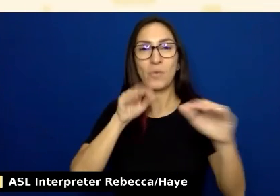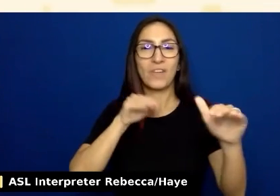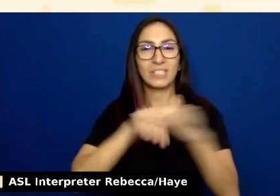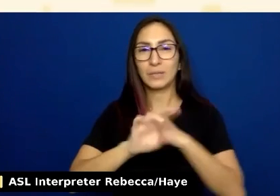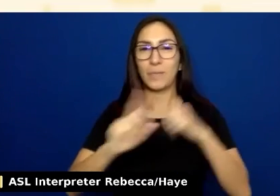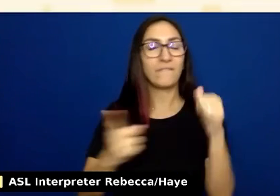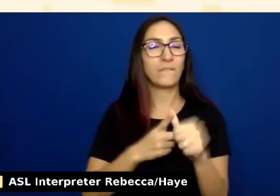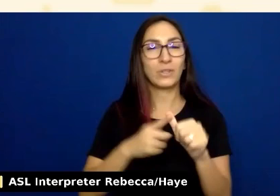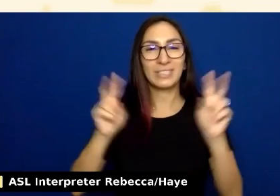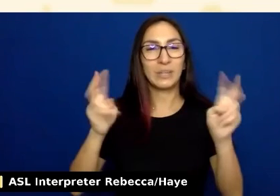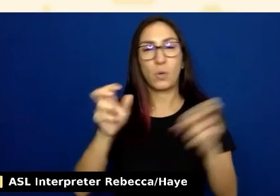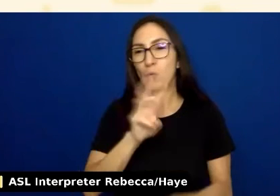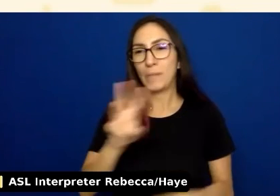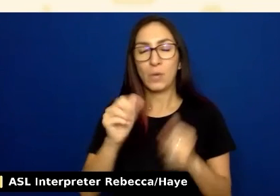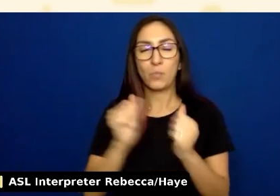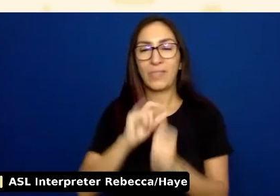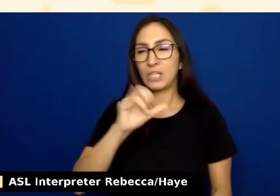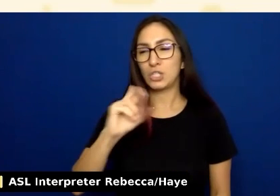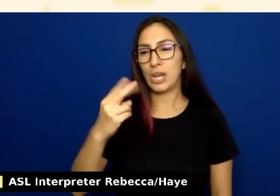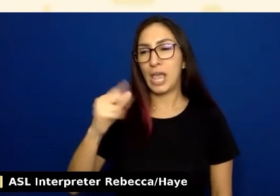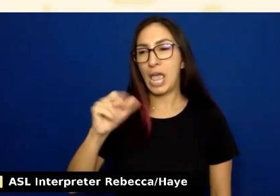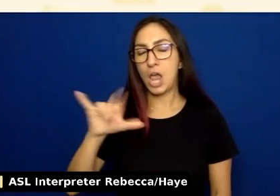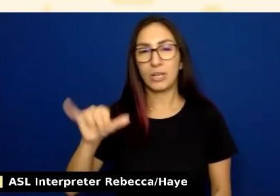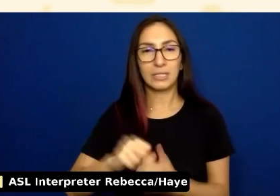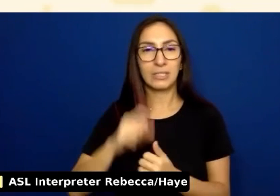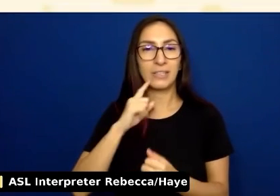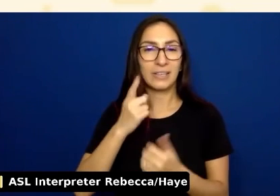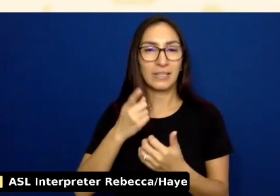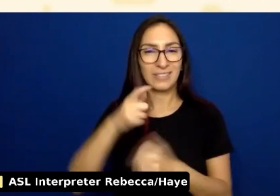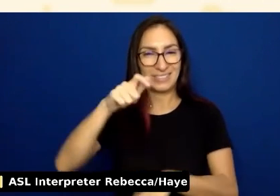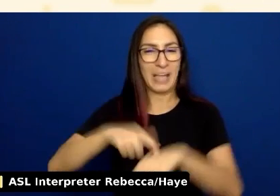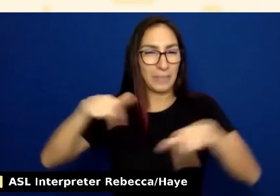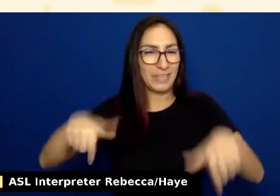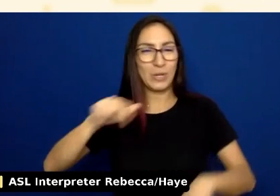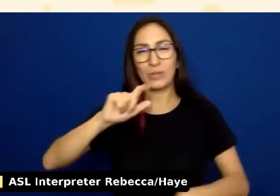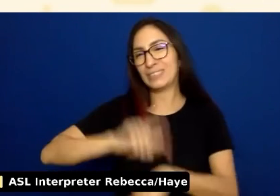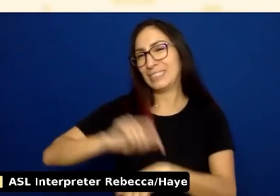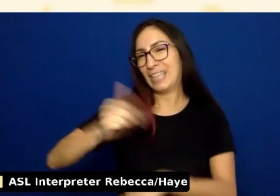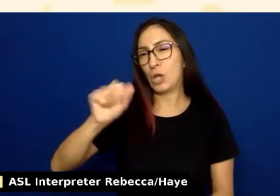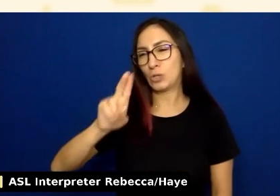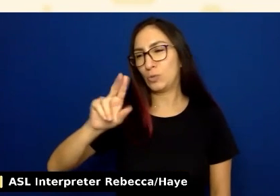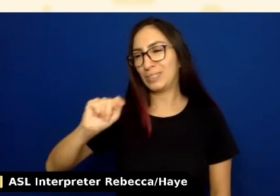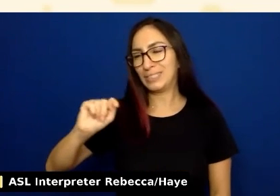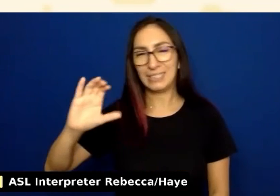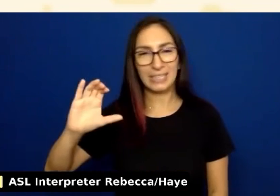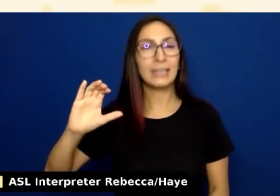at 1pm UTC translating to whatever your local time zone is. And while you're waiting, please don't forget